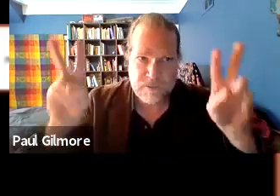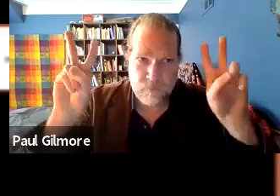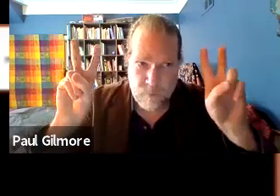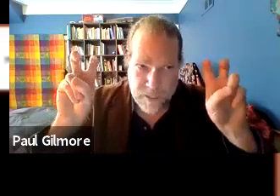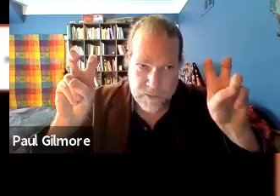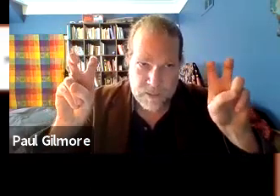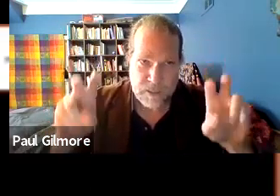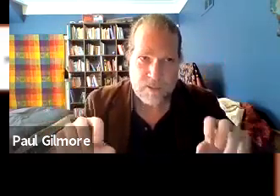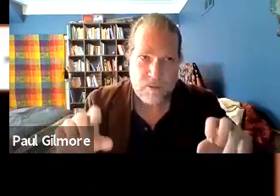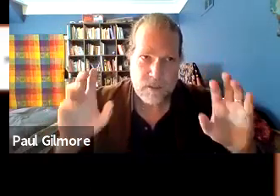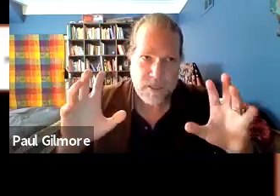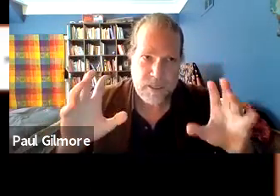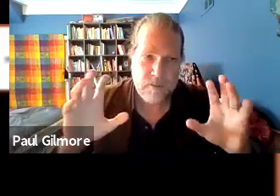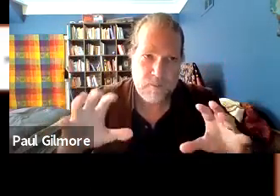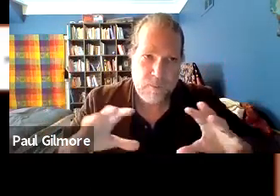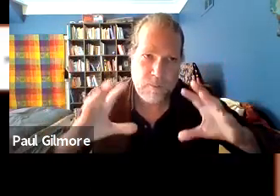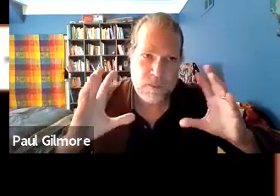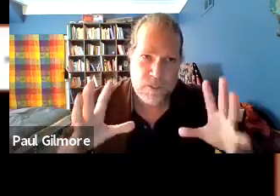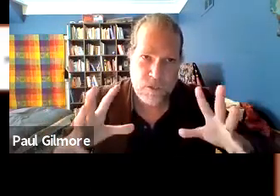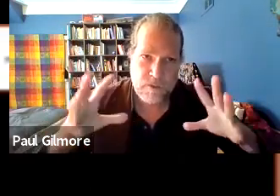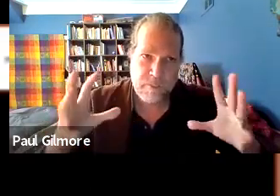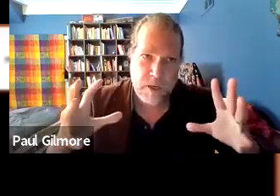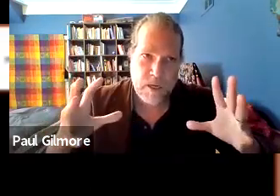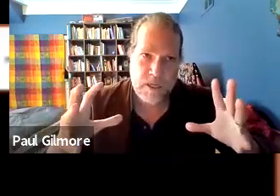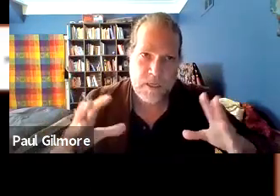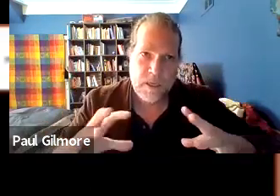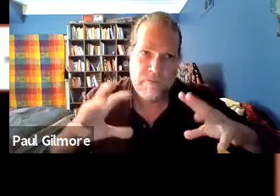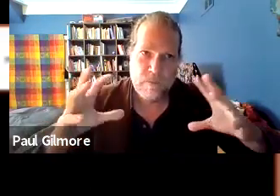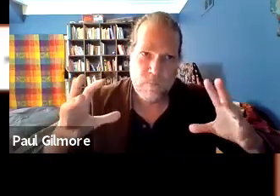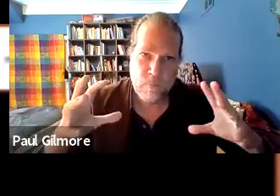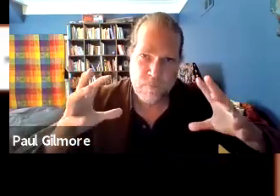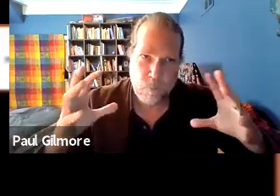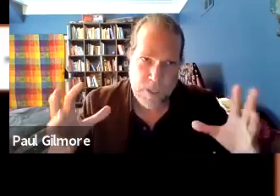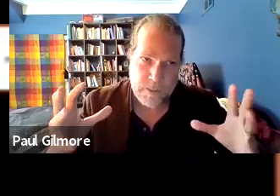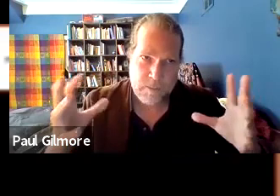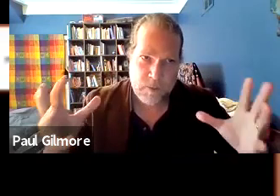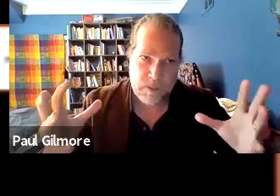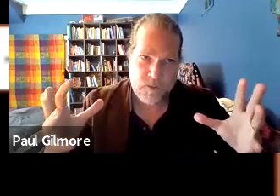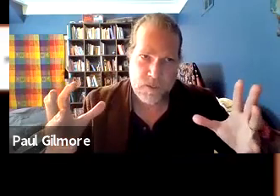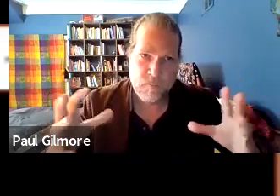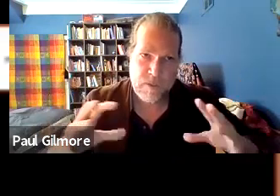different race. So the idea was we want to reserve America for for white immigrants. And